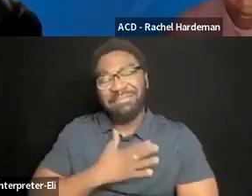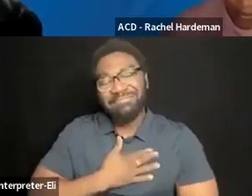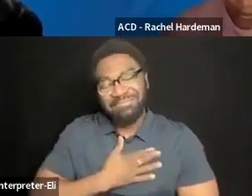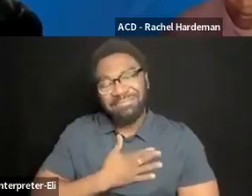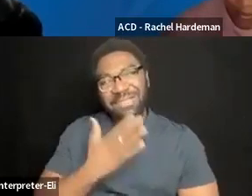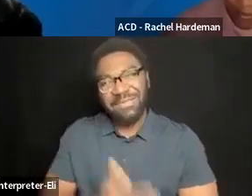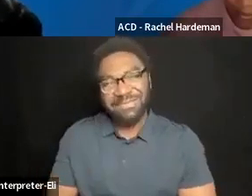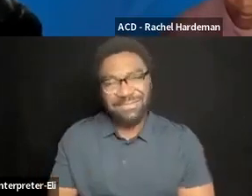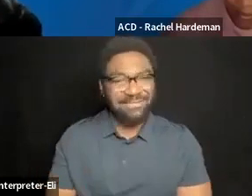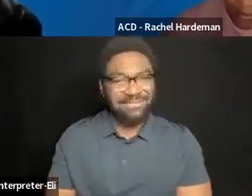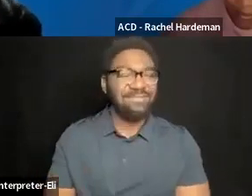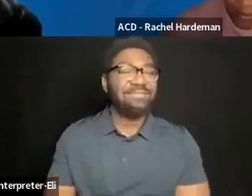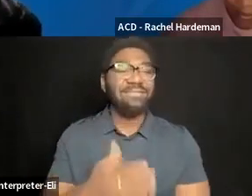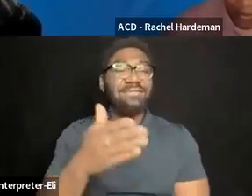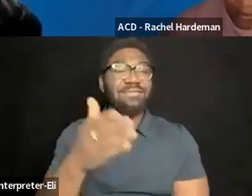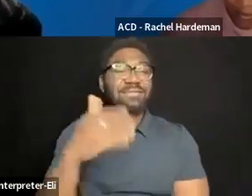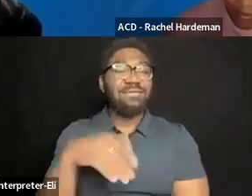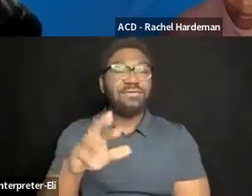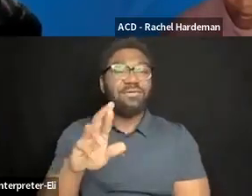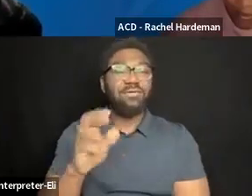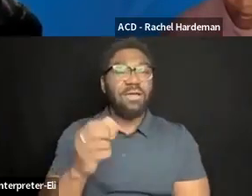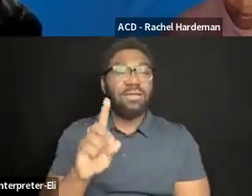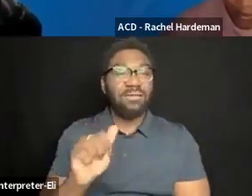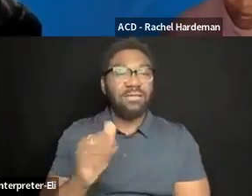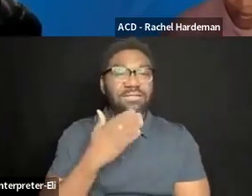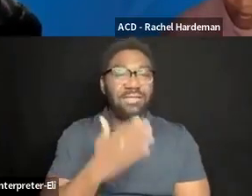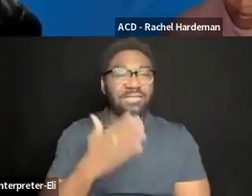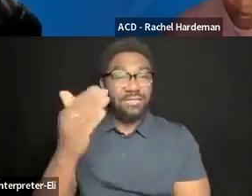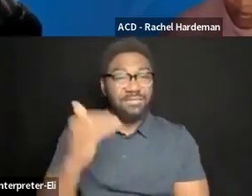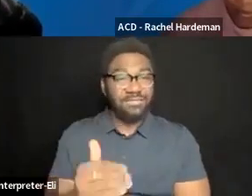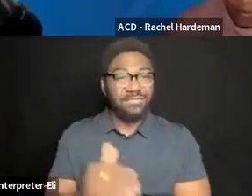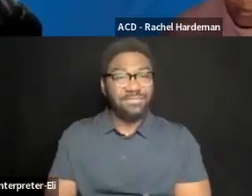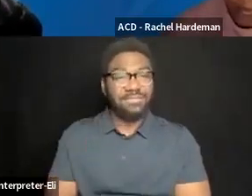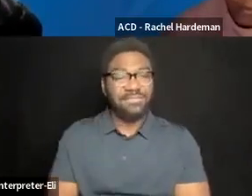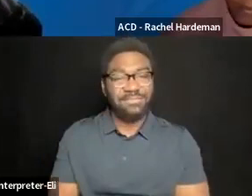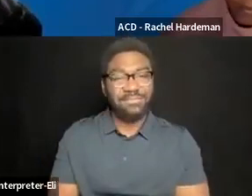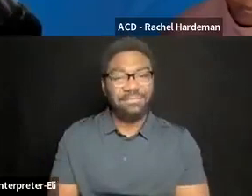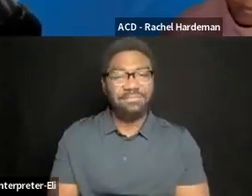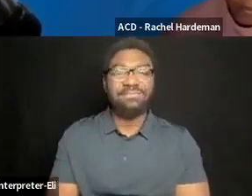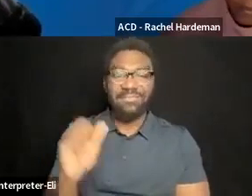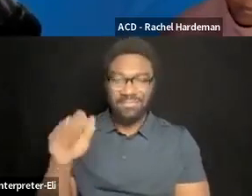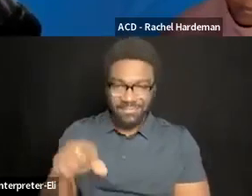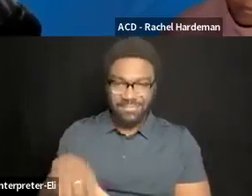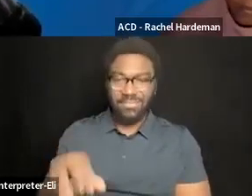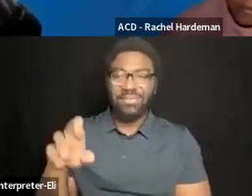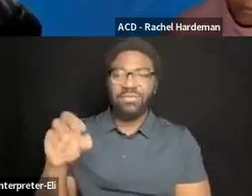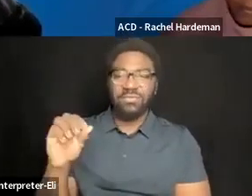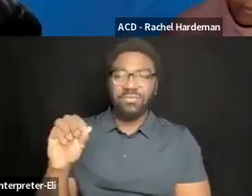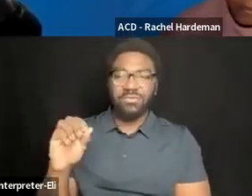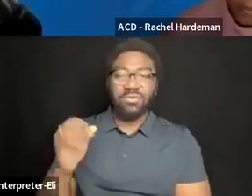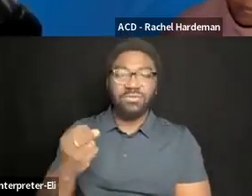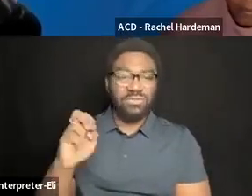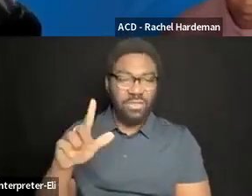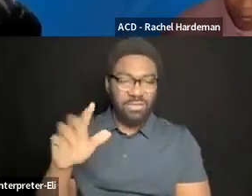Thanks, Rhonda Wilson. Lynn? Yes, Rochelle, I just had one.